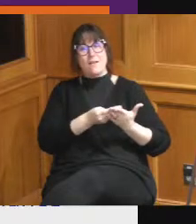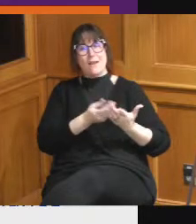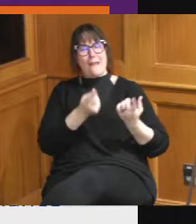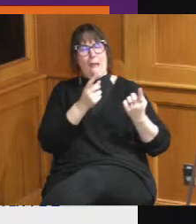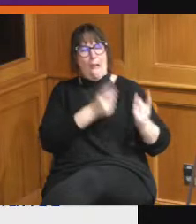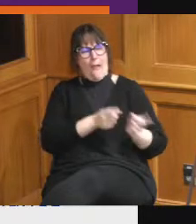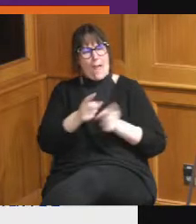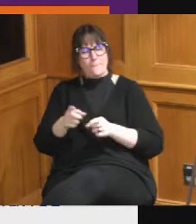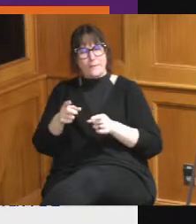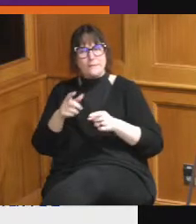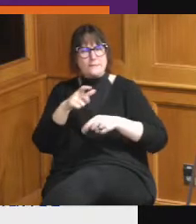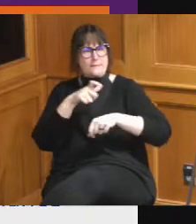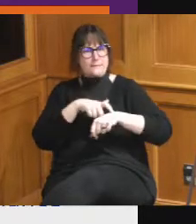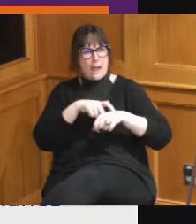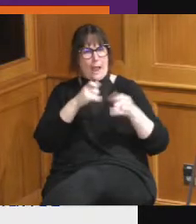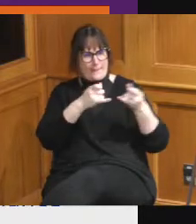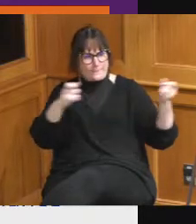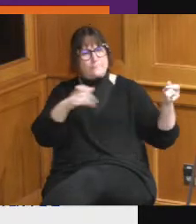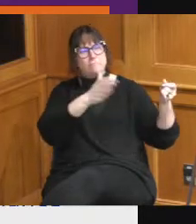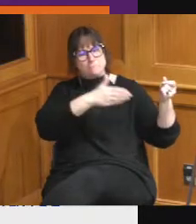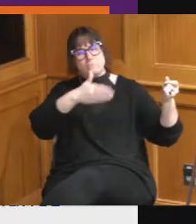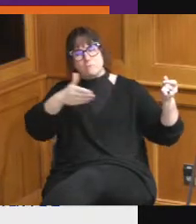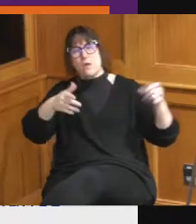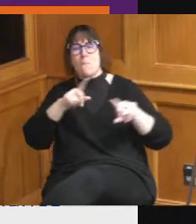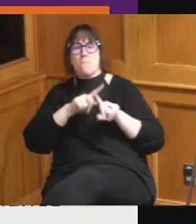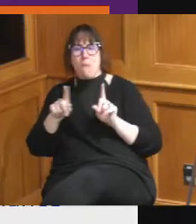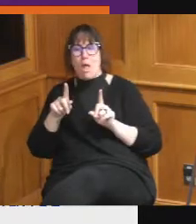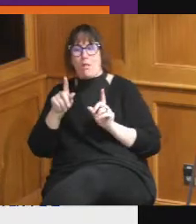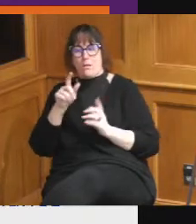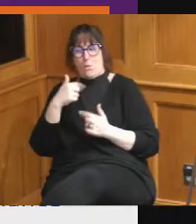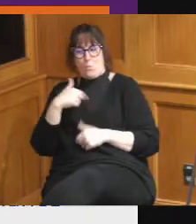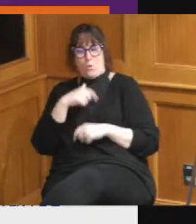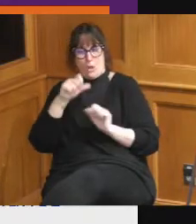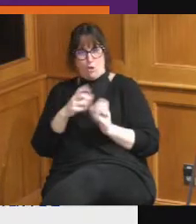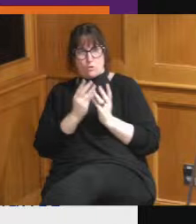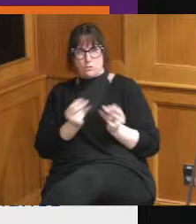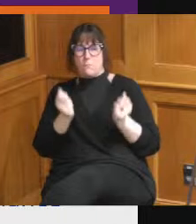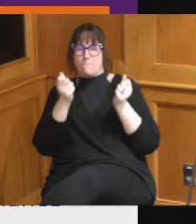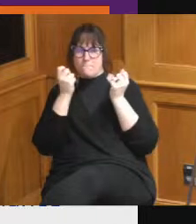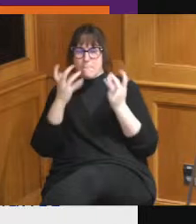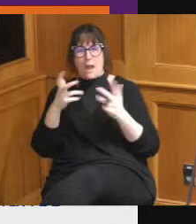beginning and that really allowed us to come out of the gate and solve a lot of problems and have